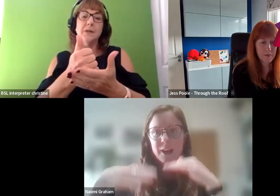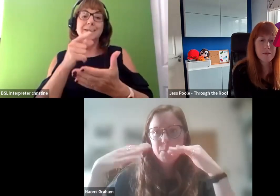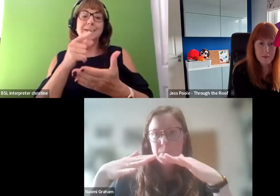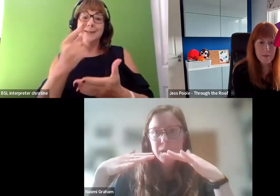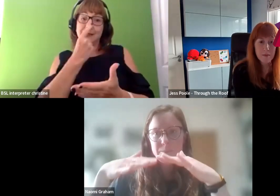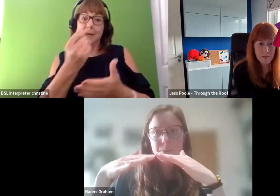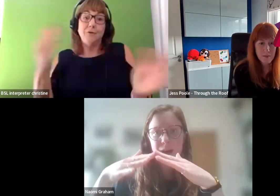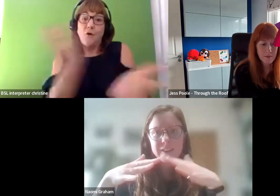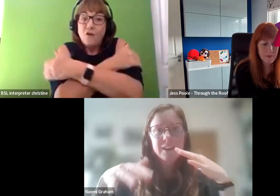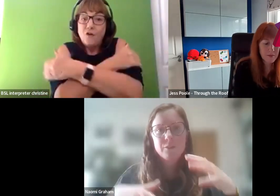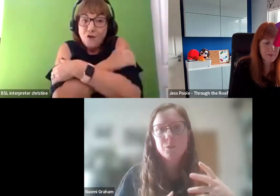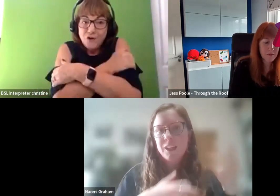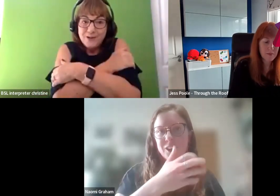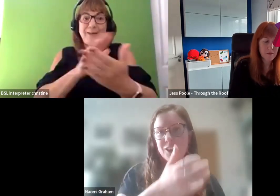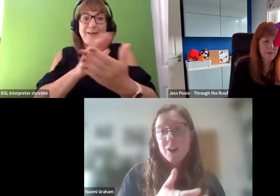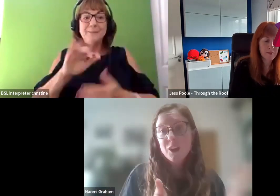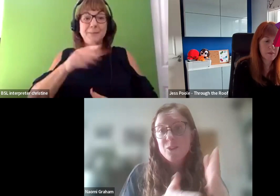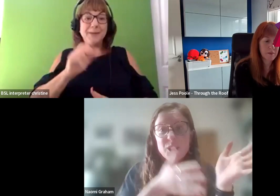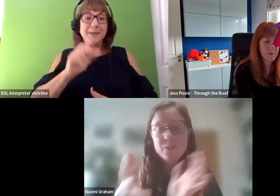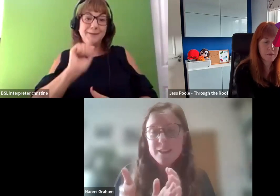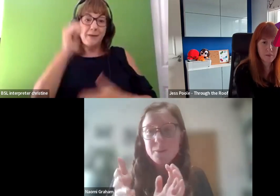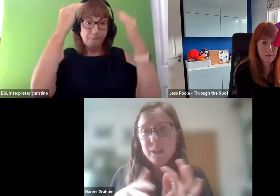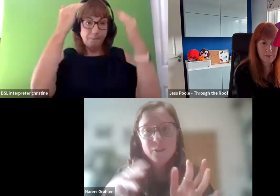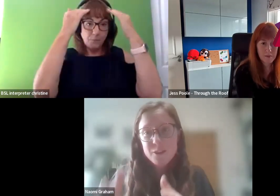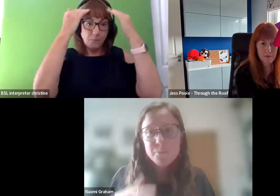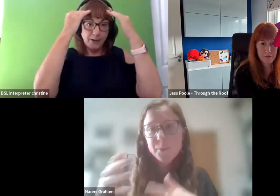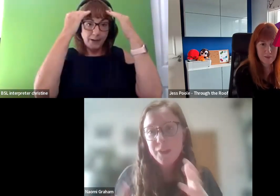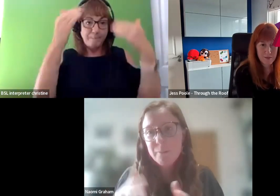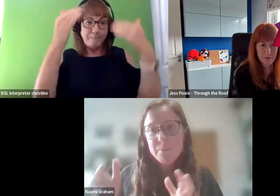to help their brain be more active, or we can you know still sit somebody on a gym ball to